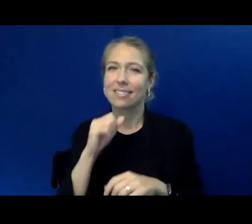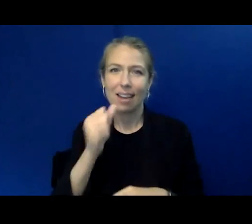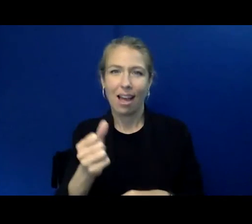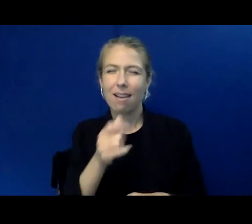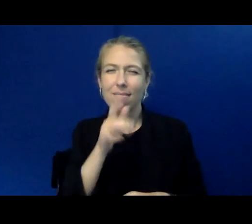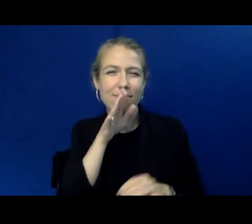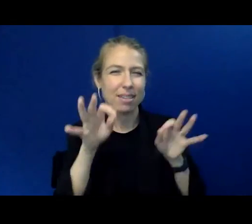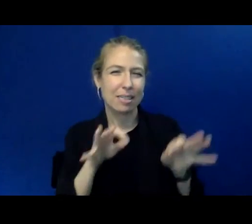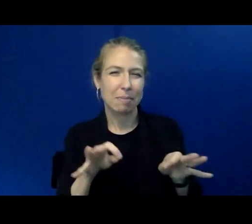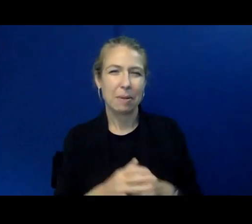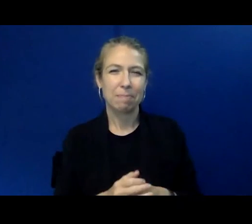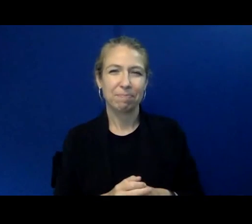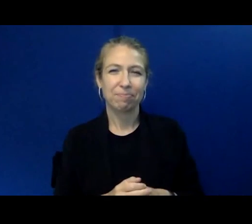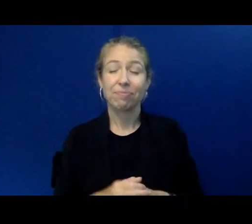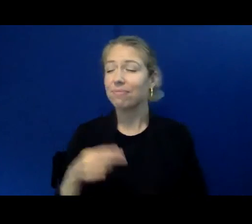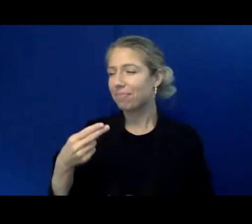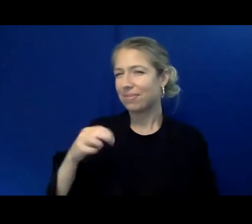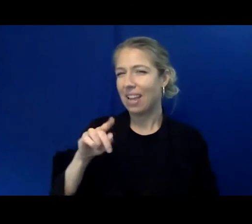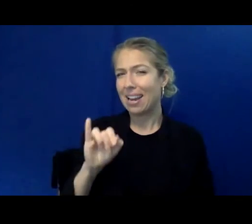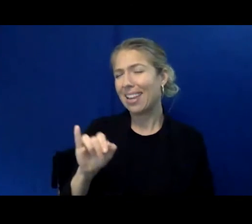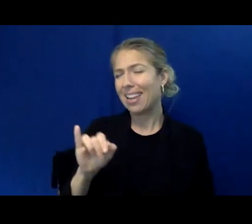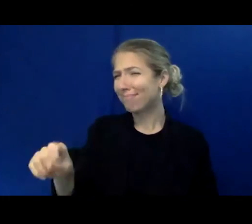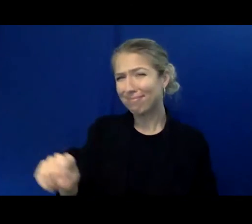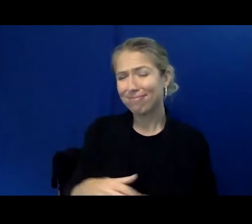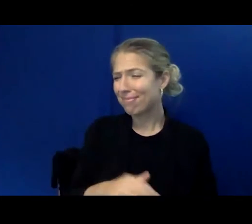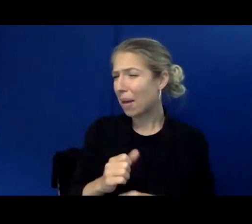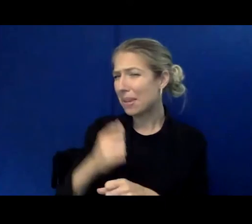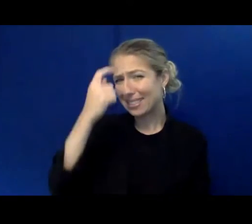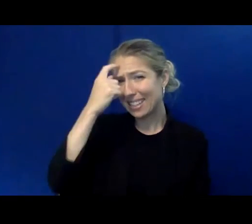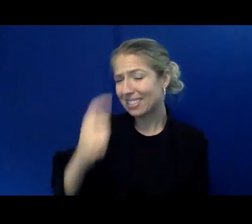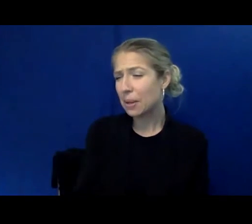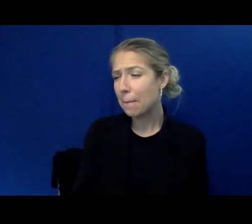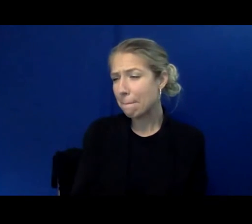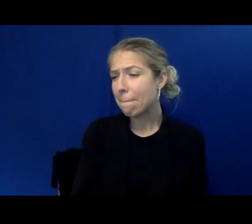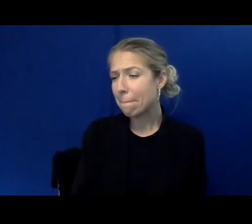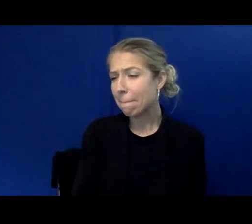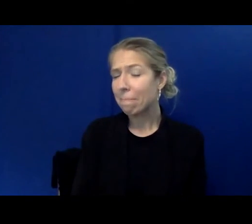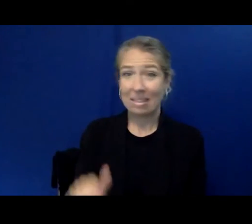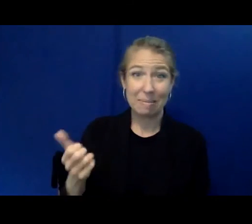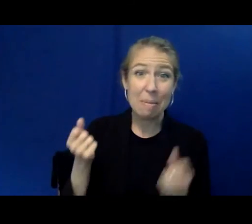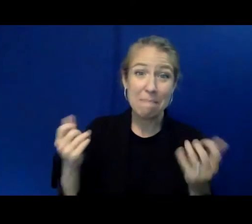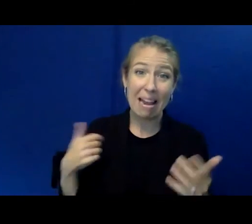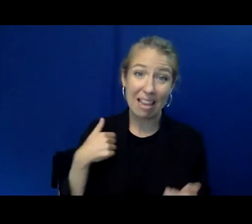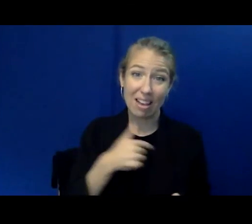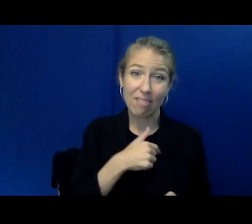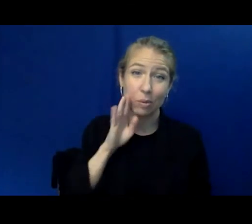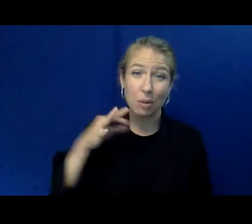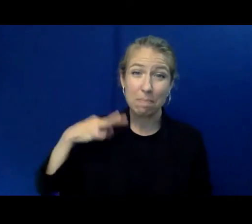That makes so much sense. It seems to me that many of us would benefit from doing it that way as well.